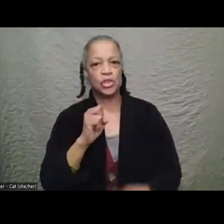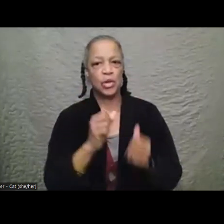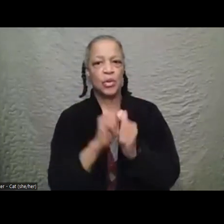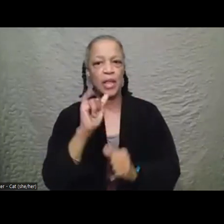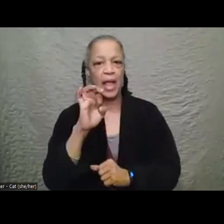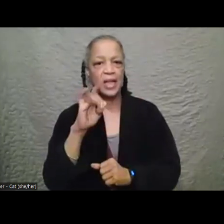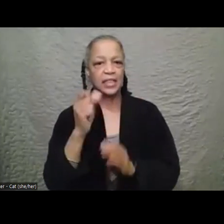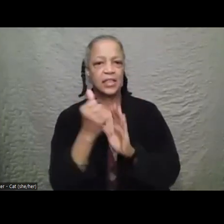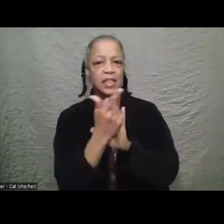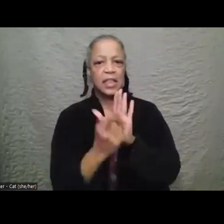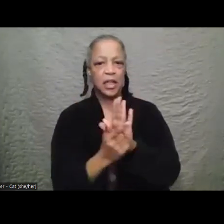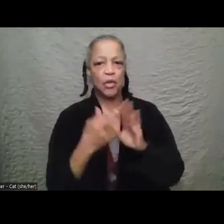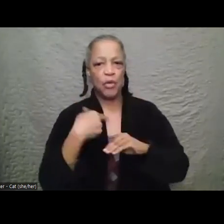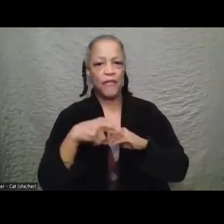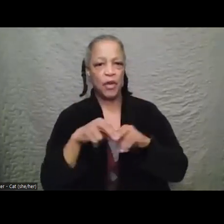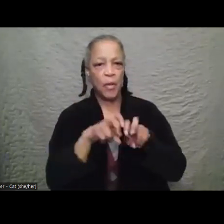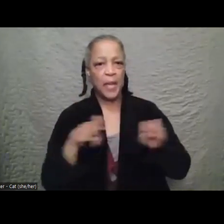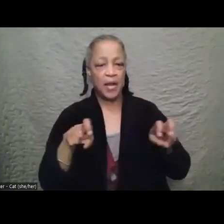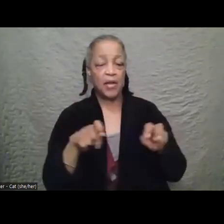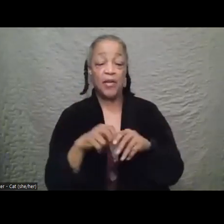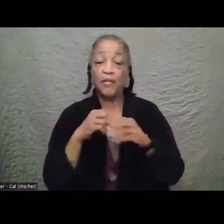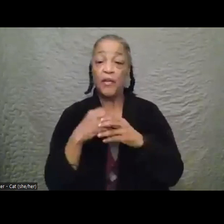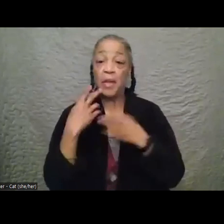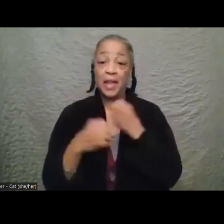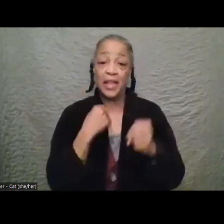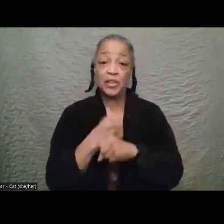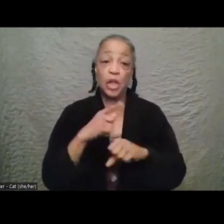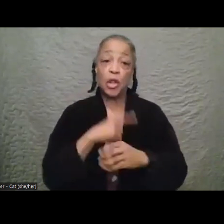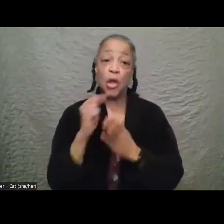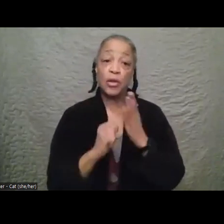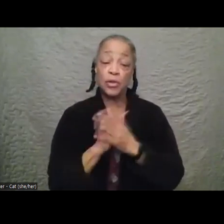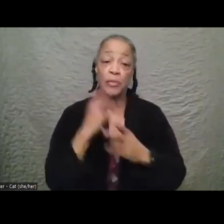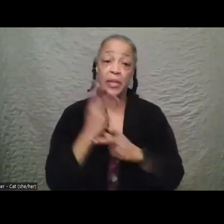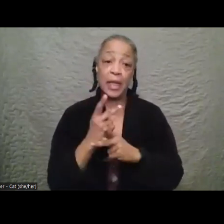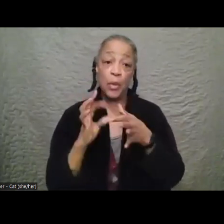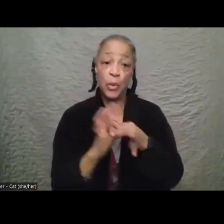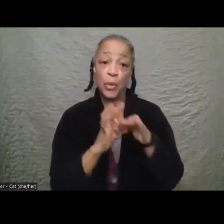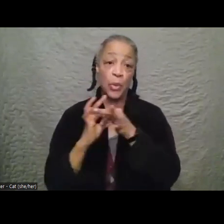For a number of years I served in the long-term care coordination Council.